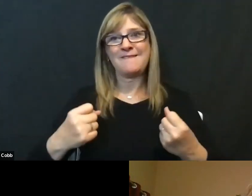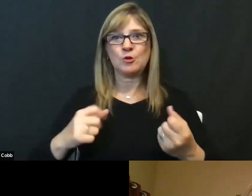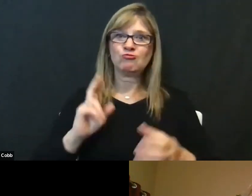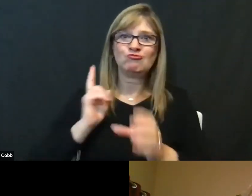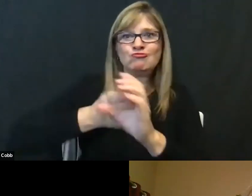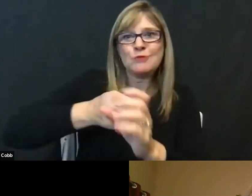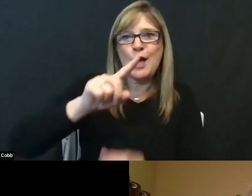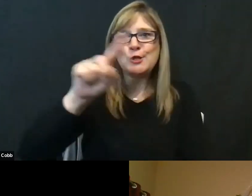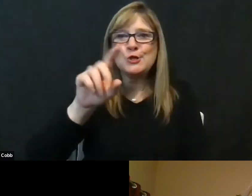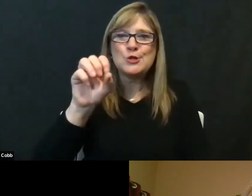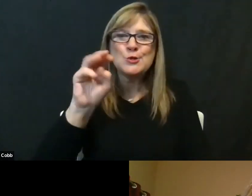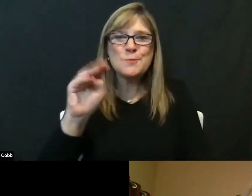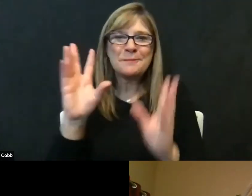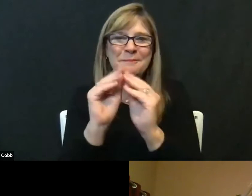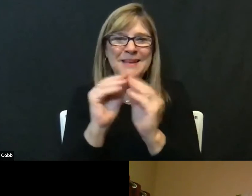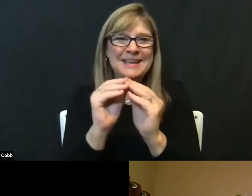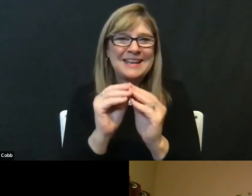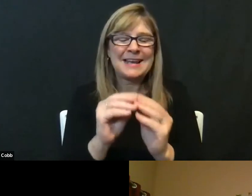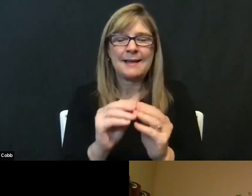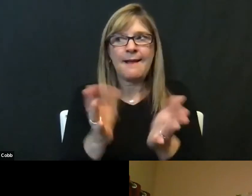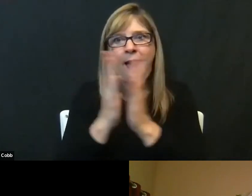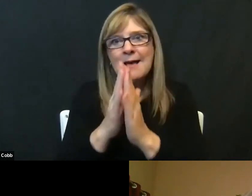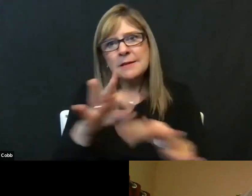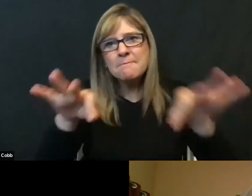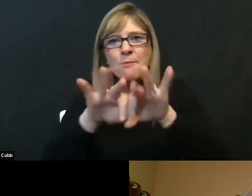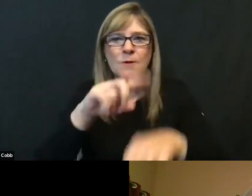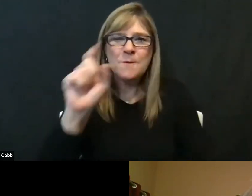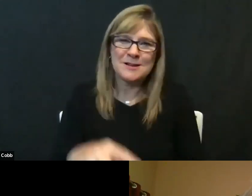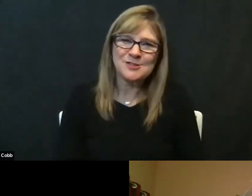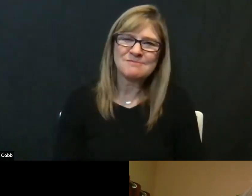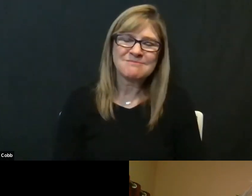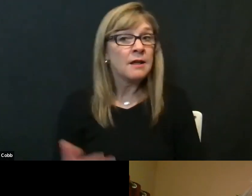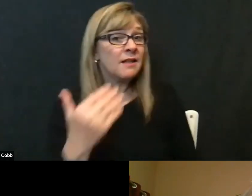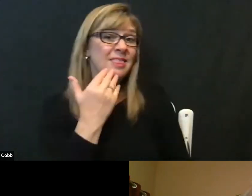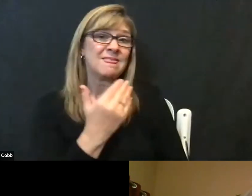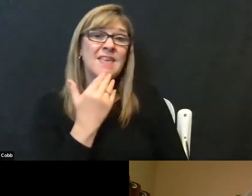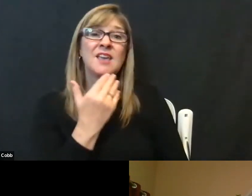and ask some really important questions. Marsha: Thank you, I appreciate it.